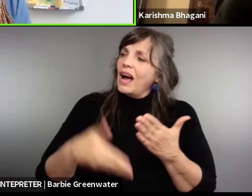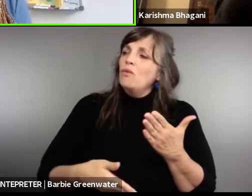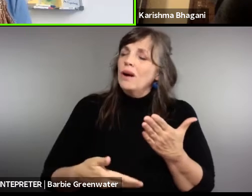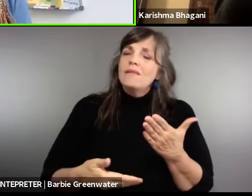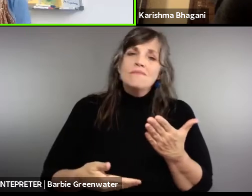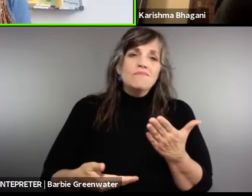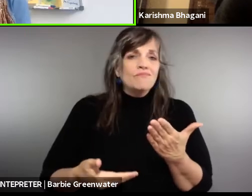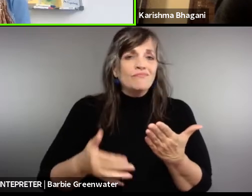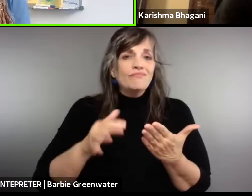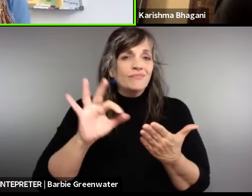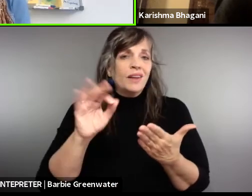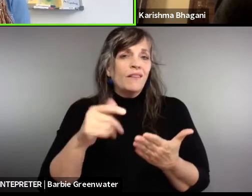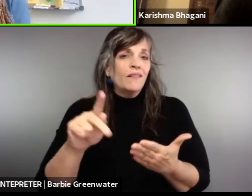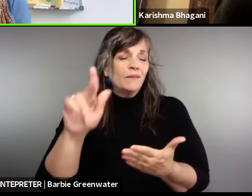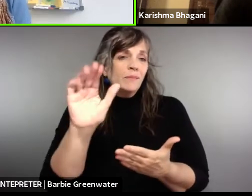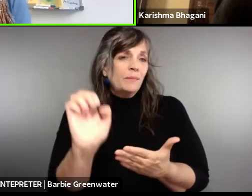of PACE that wasn't expected.